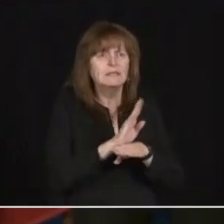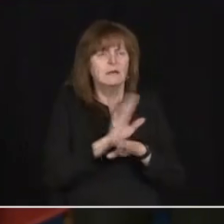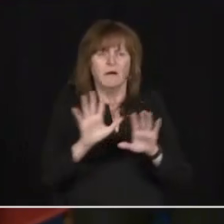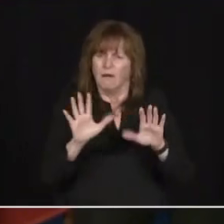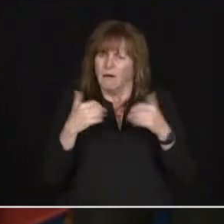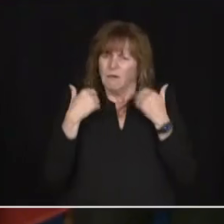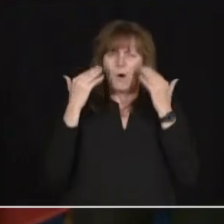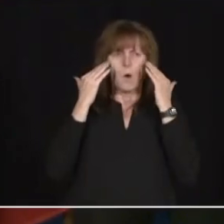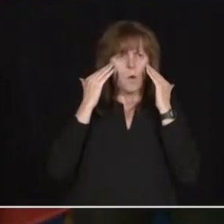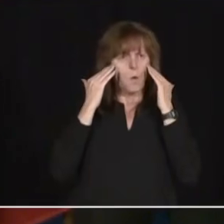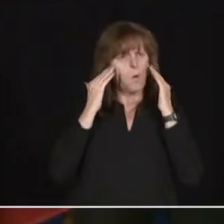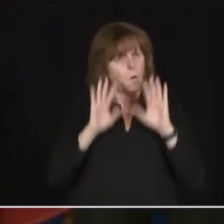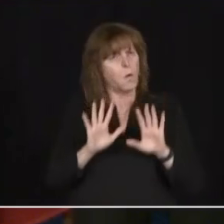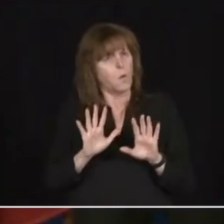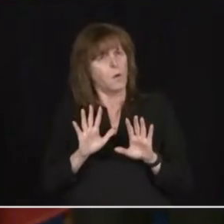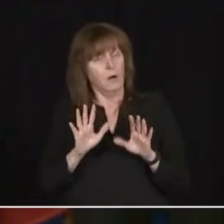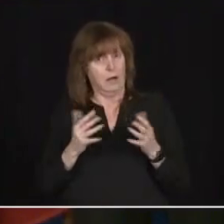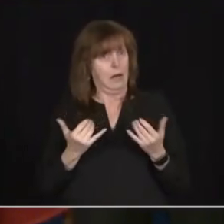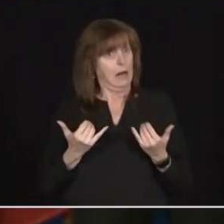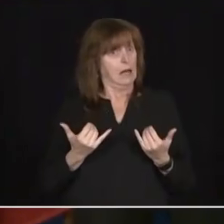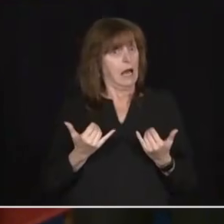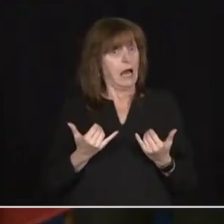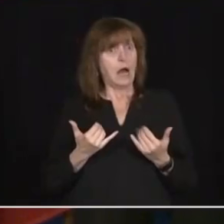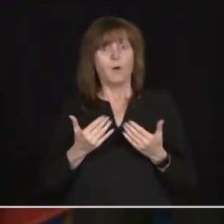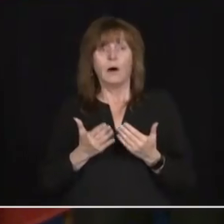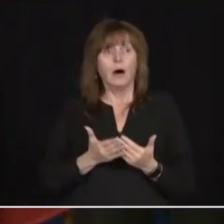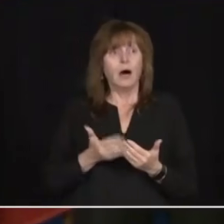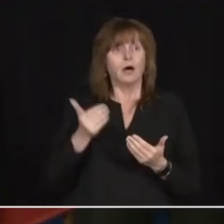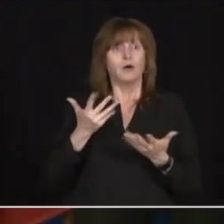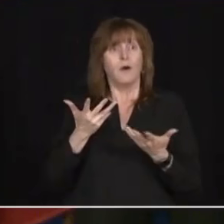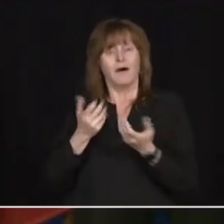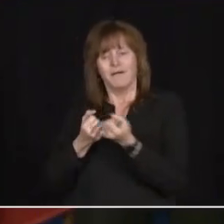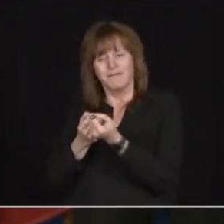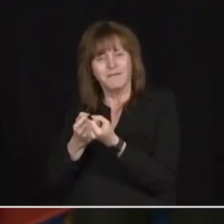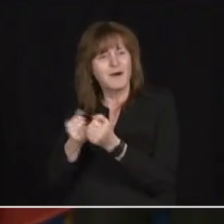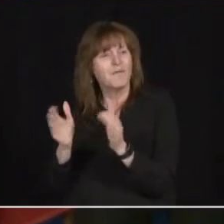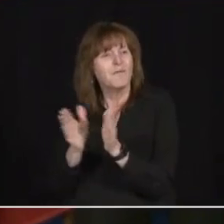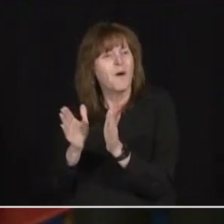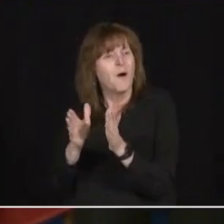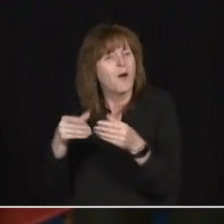why we are making it easier to support local mum and pop shops by allowing